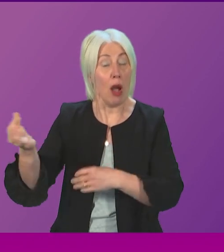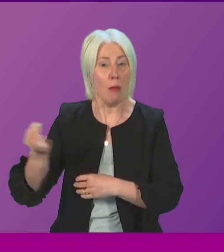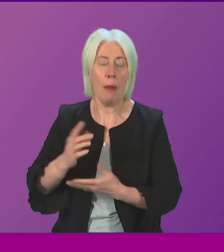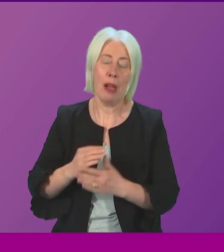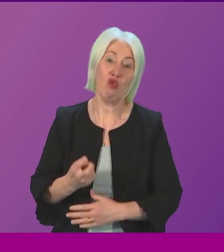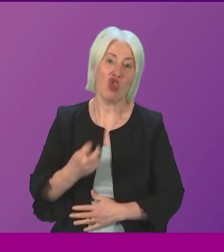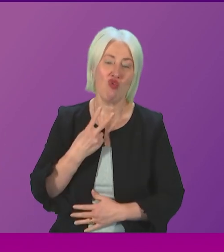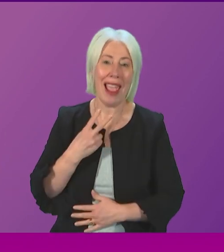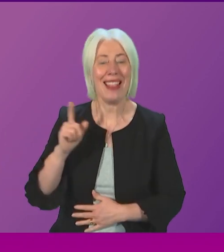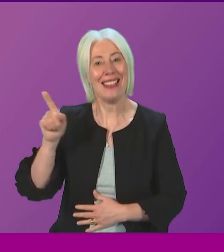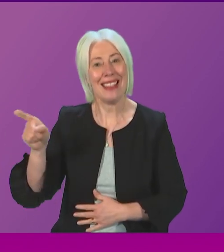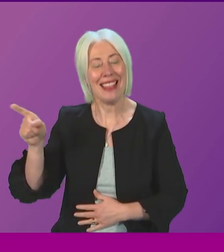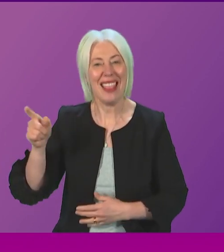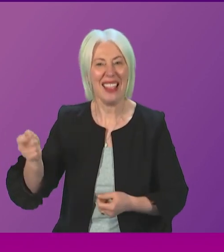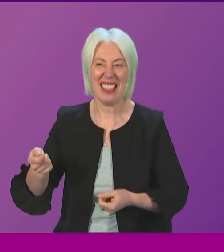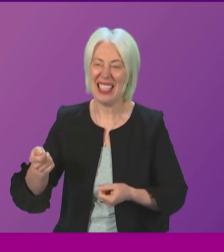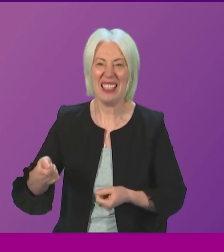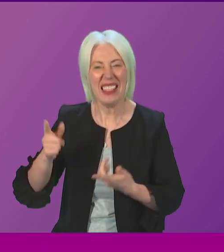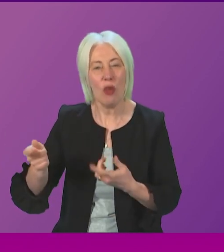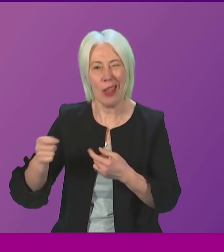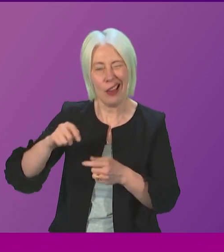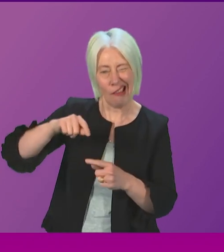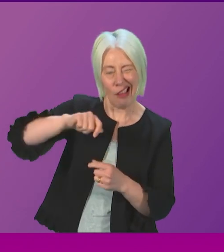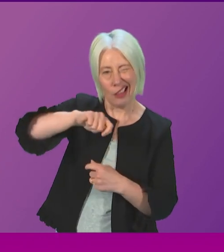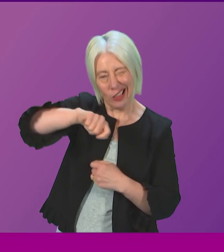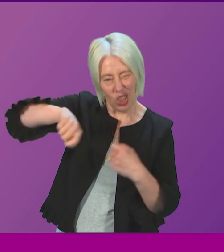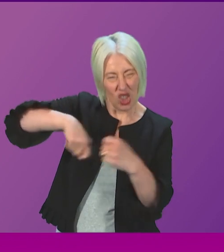it, I regret that he has attempted to turn it into a political point.